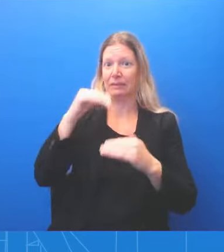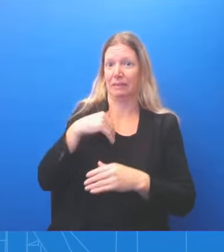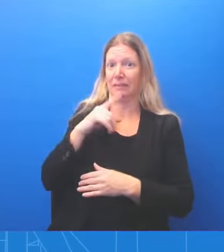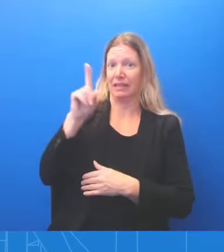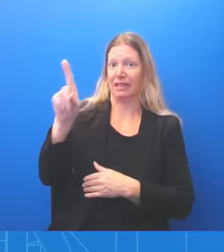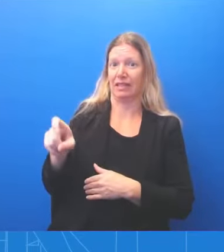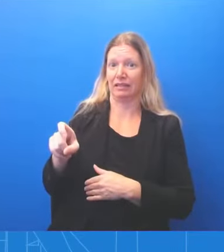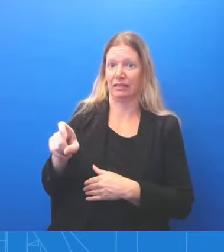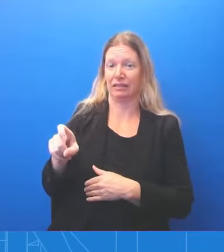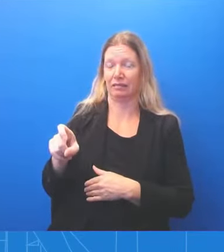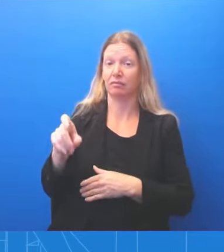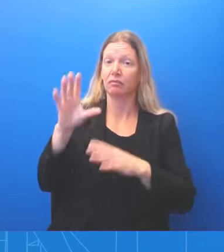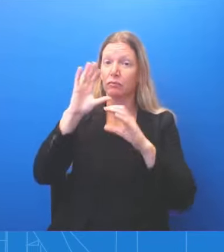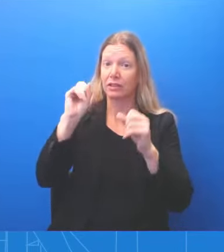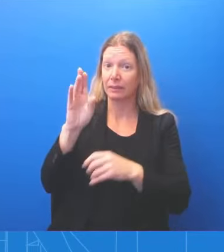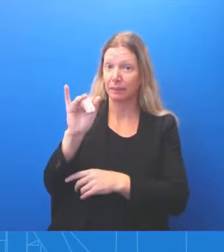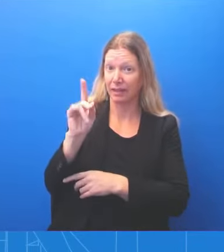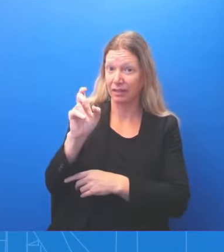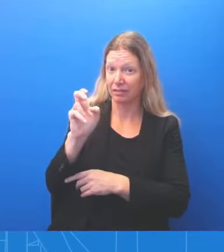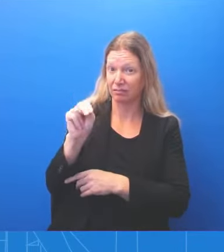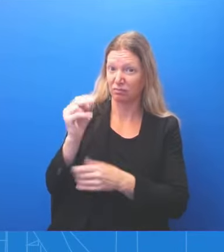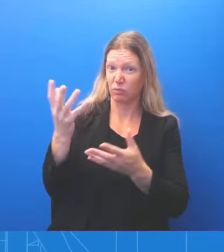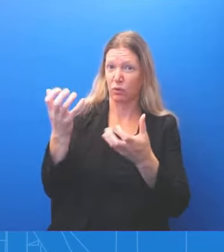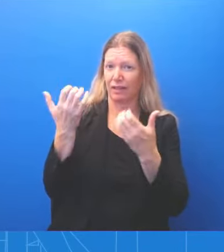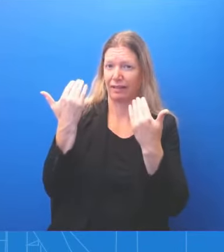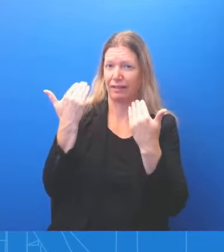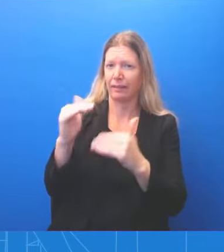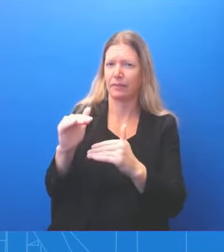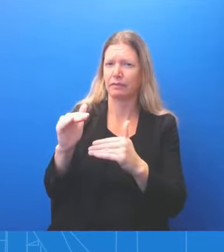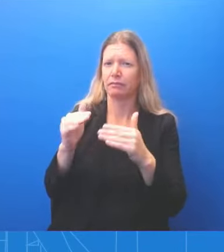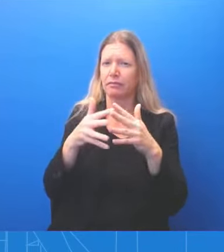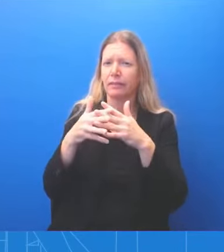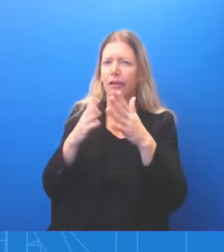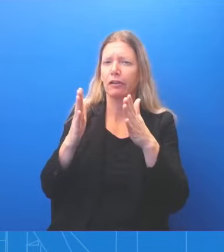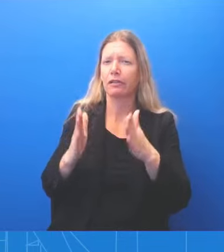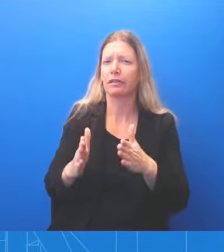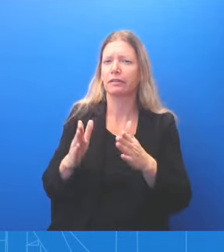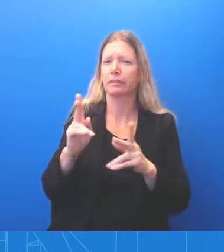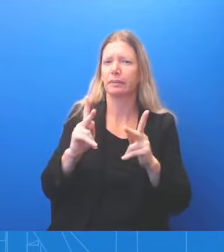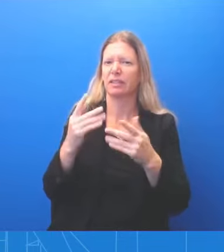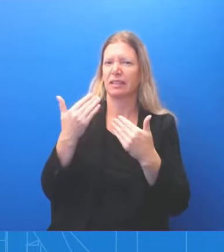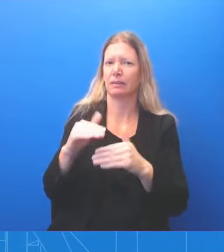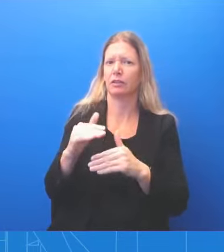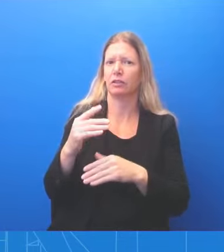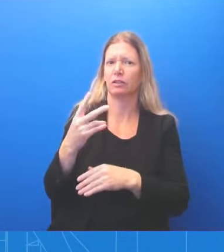to two beers a week? Ms. Jean-Pierre: I -- I -- where is this coming from? The Press: It's coming -- Ms. Jean-Pierre: Maybe I did- -- maybe I didn't miss you so much.